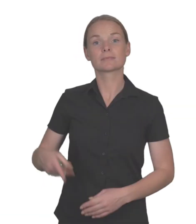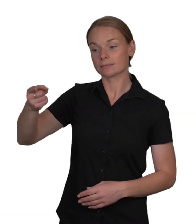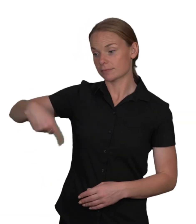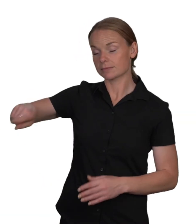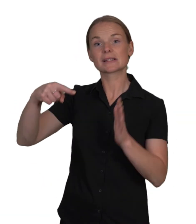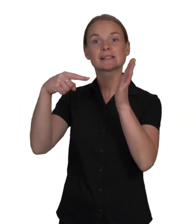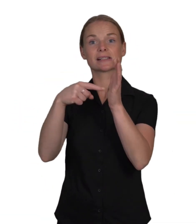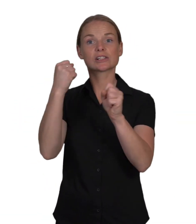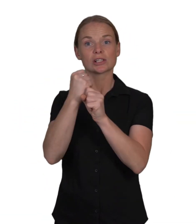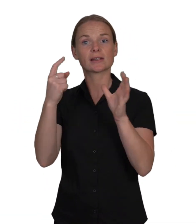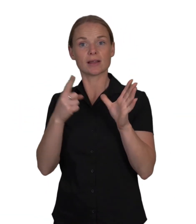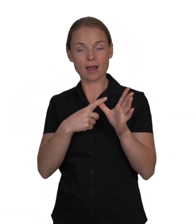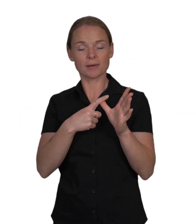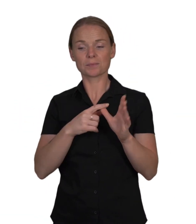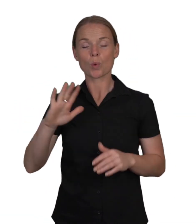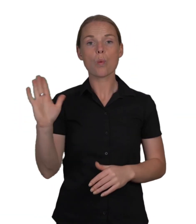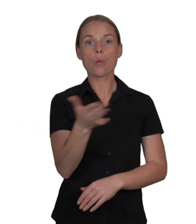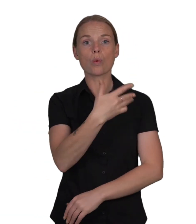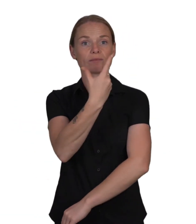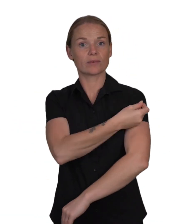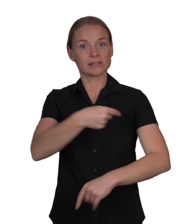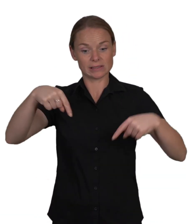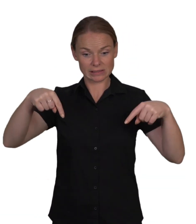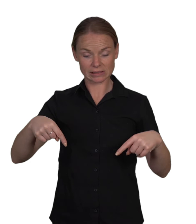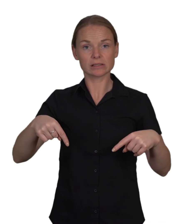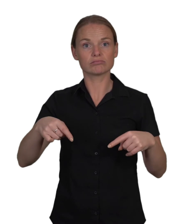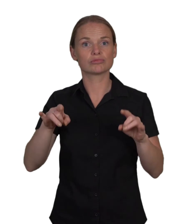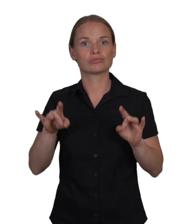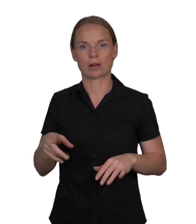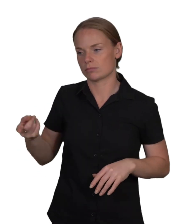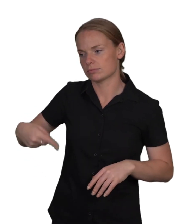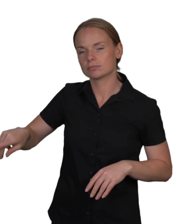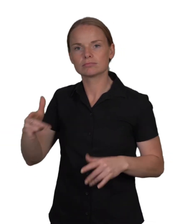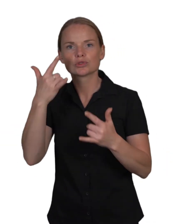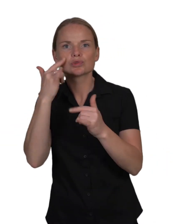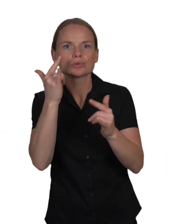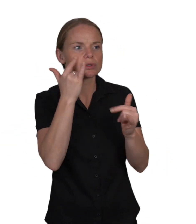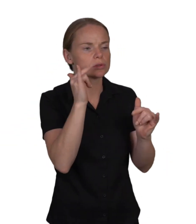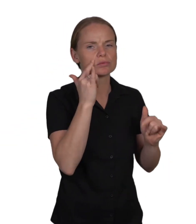The Therapeutic Goods Administration (TGA) assesses all vaccines in Australia.